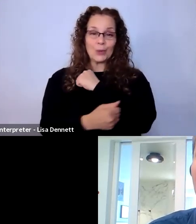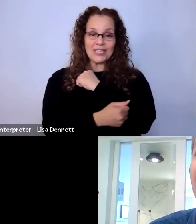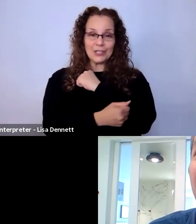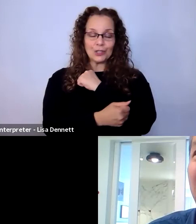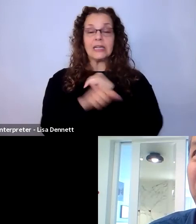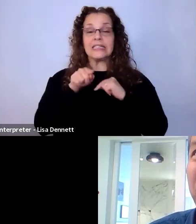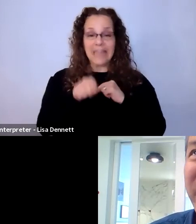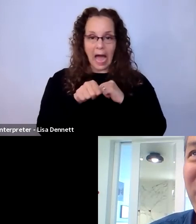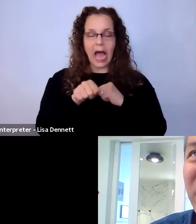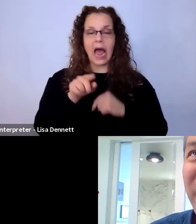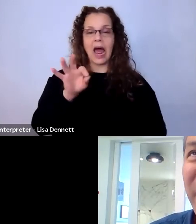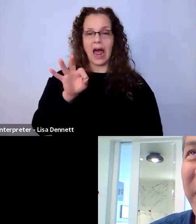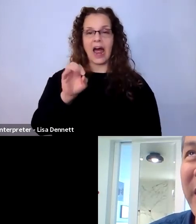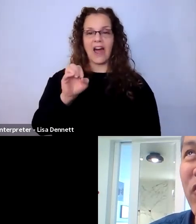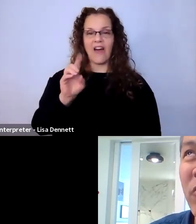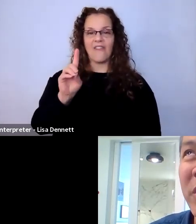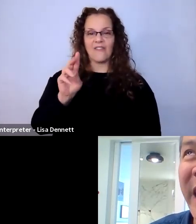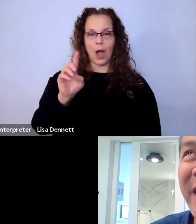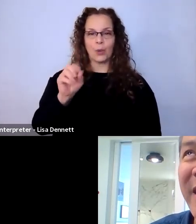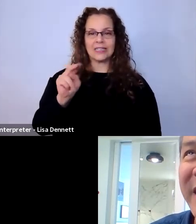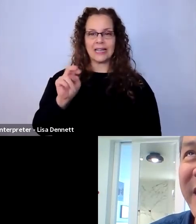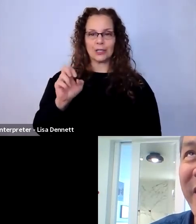about what we're trying to do there but, in short, the headline here.